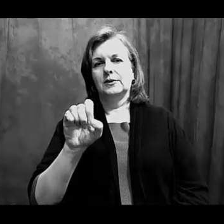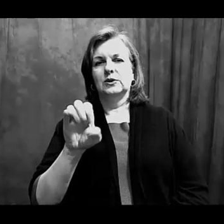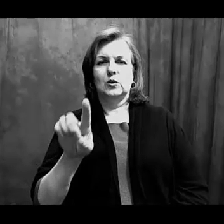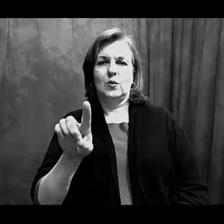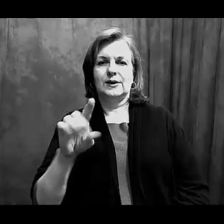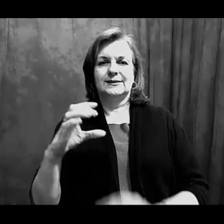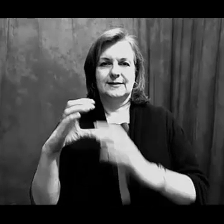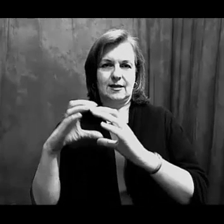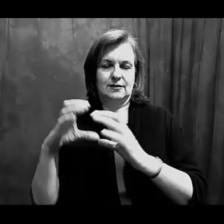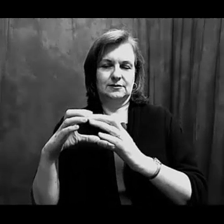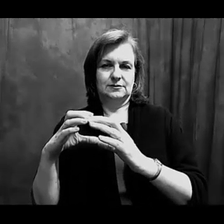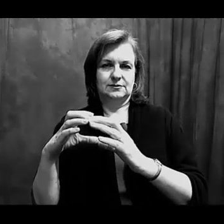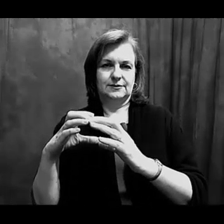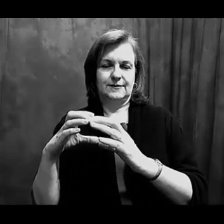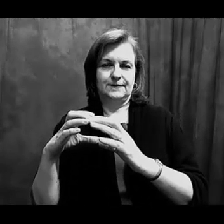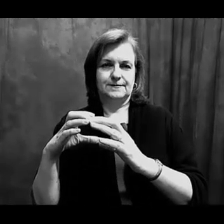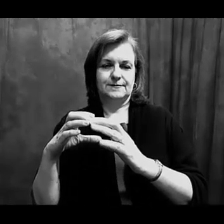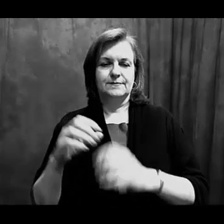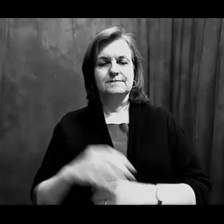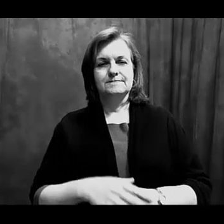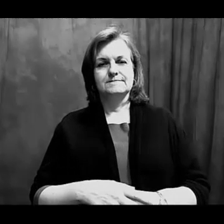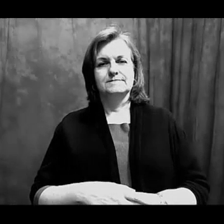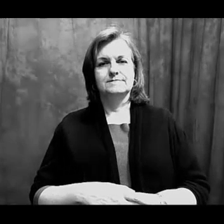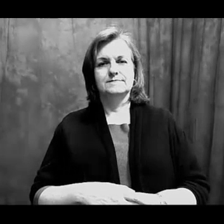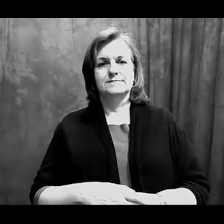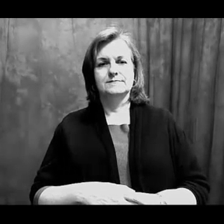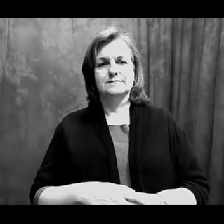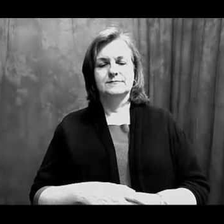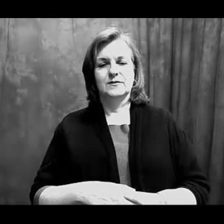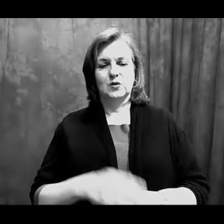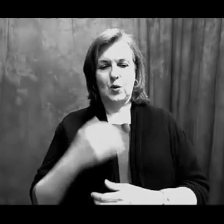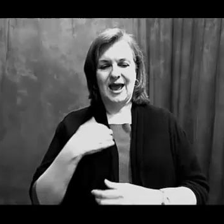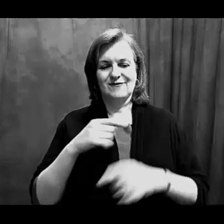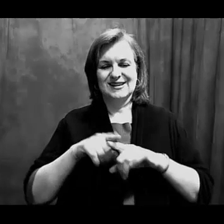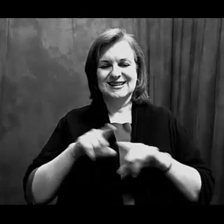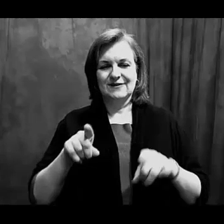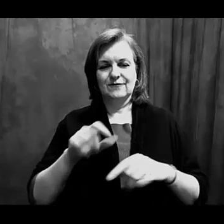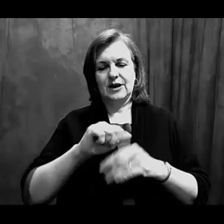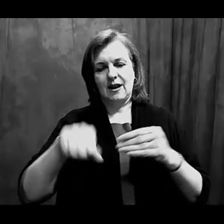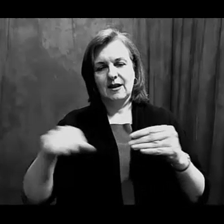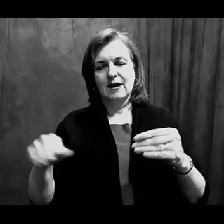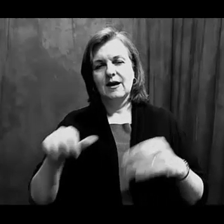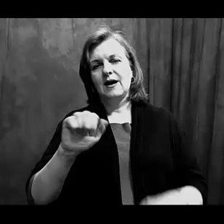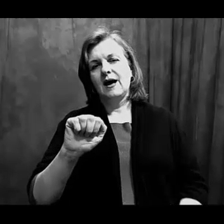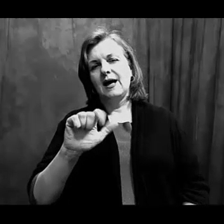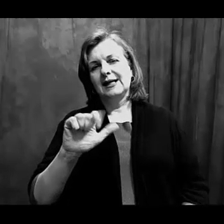so understanding that we get different alleles different